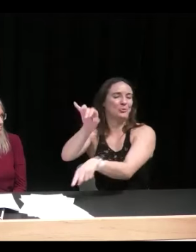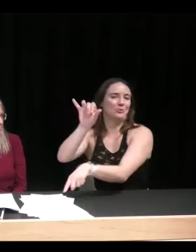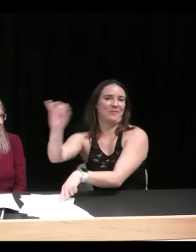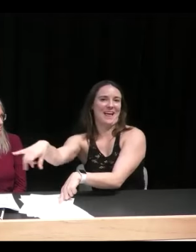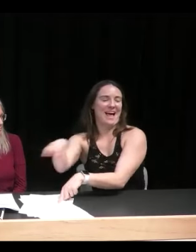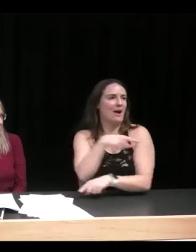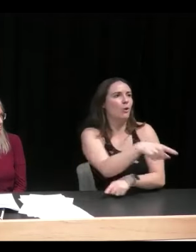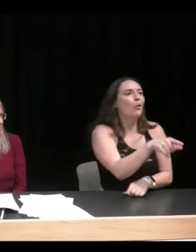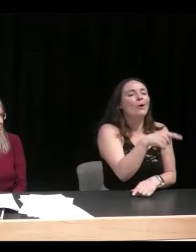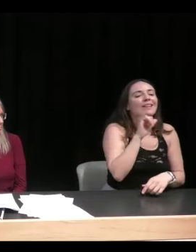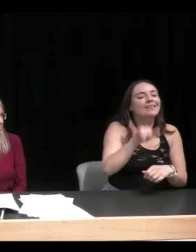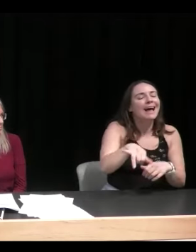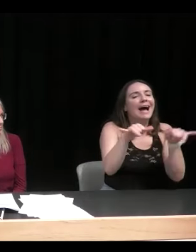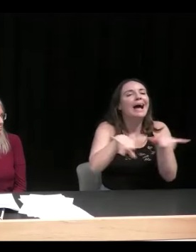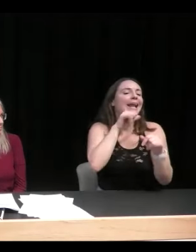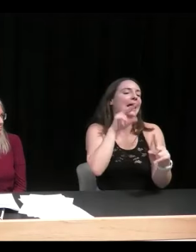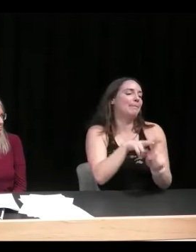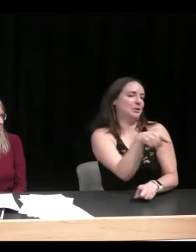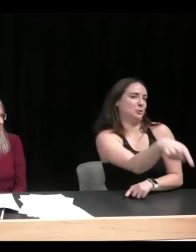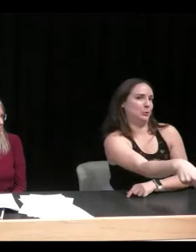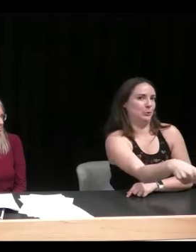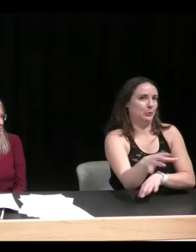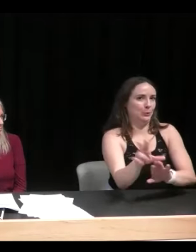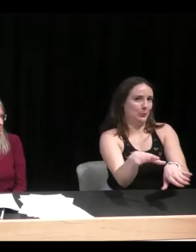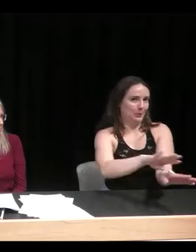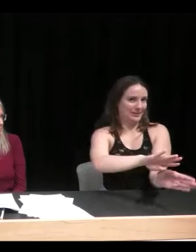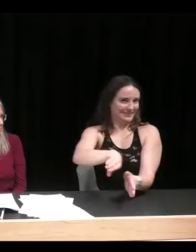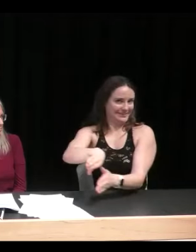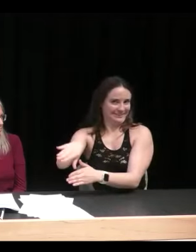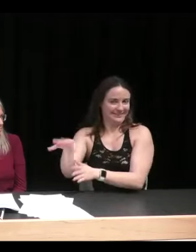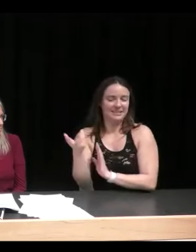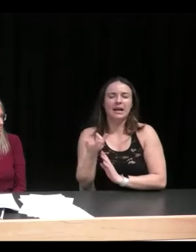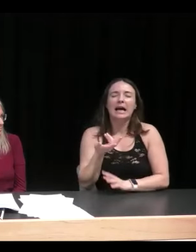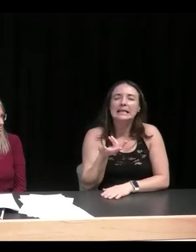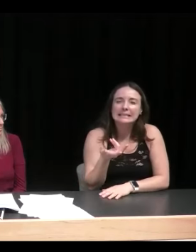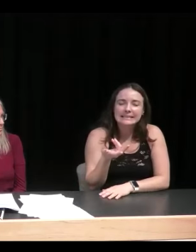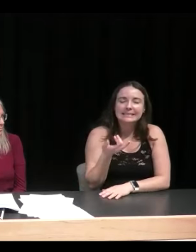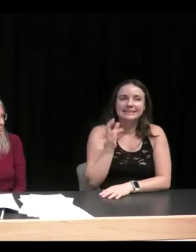this you don't have to go to this um this is this doesn't apply to you we'll commonly see